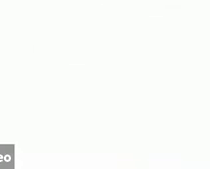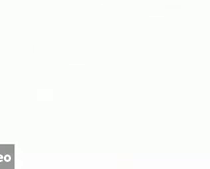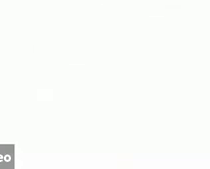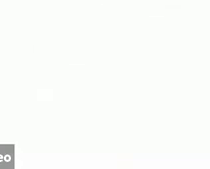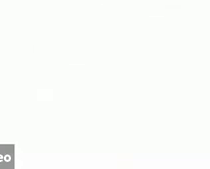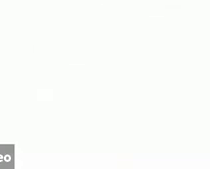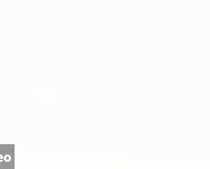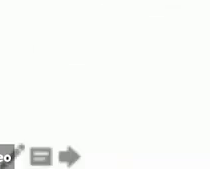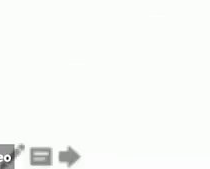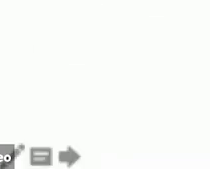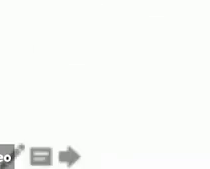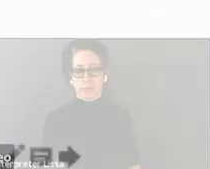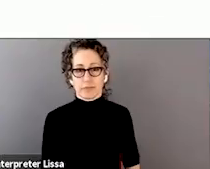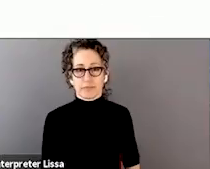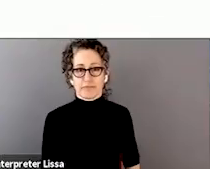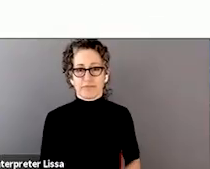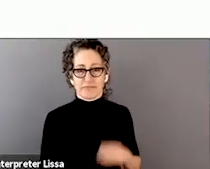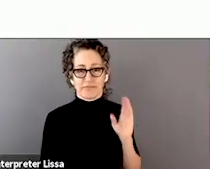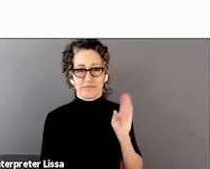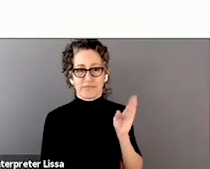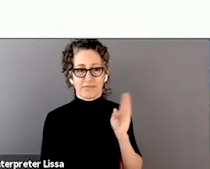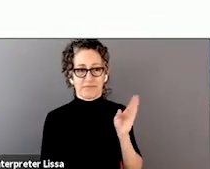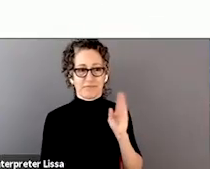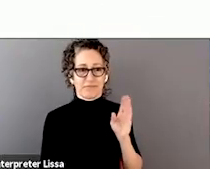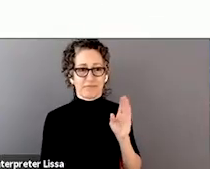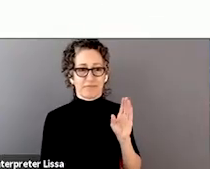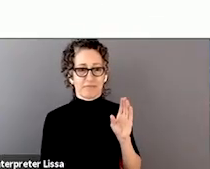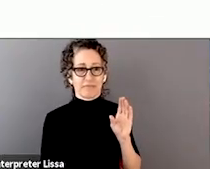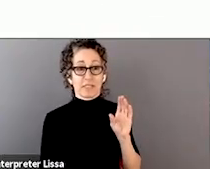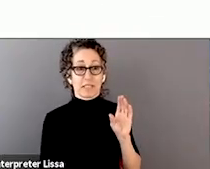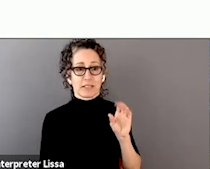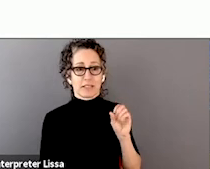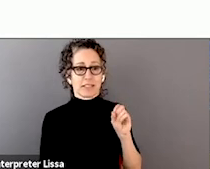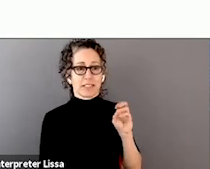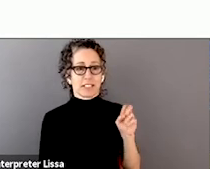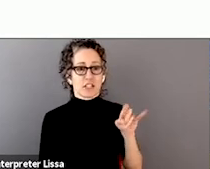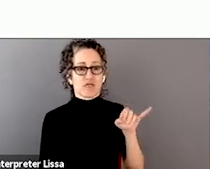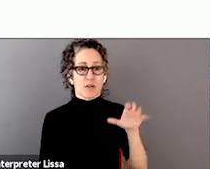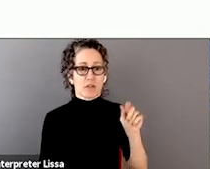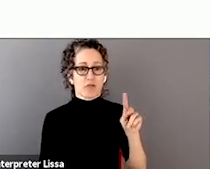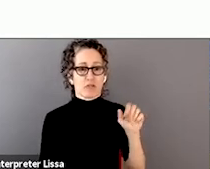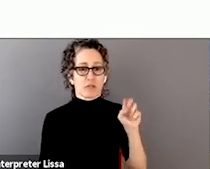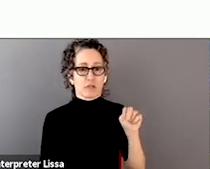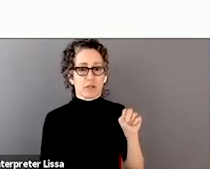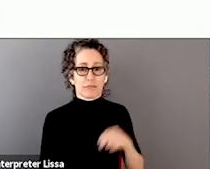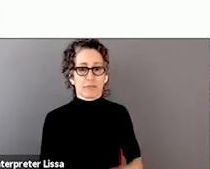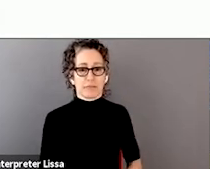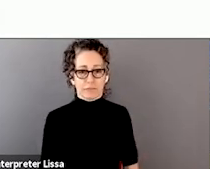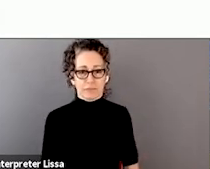Hello. I'm Soundarya Krishnan, an undergraduate studying Physics and Computer Science at BITS Pilani Goa, India.